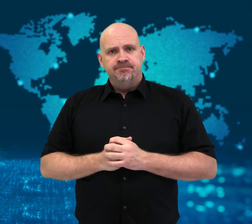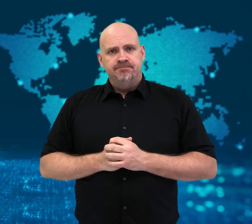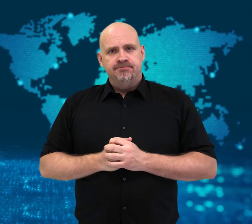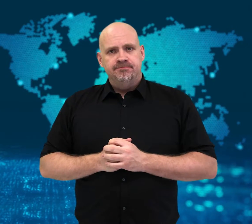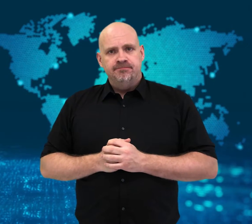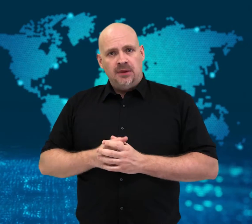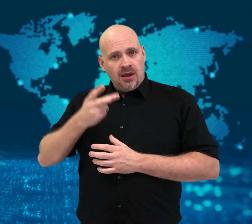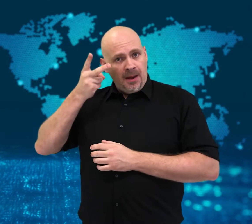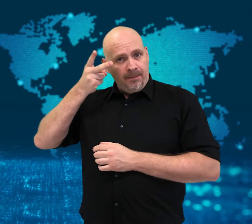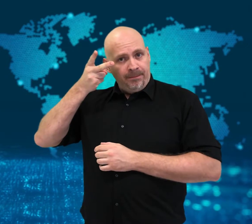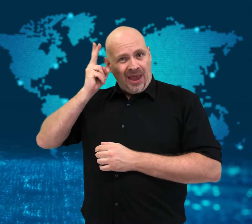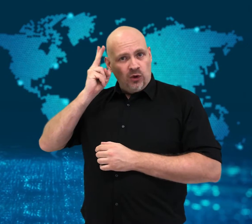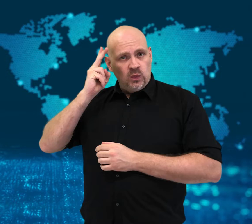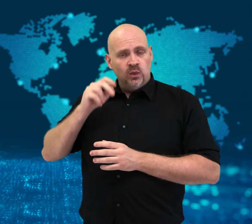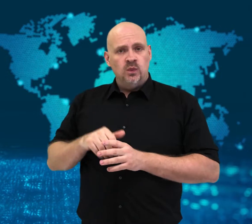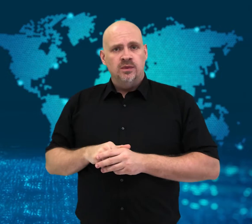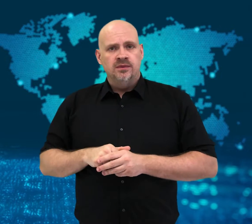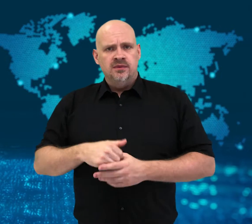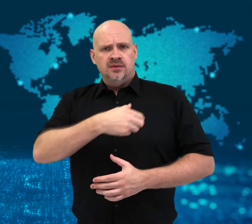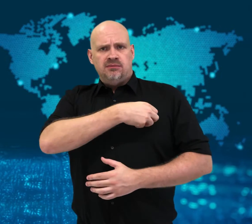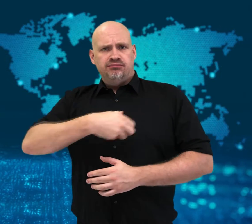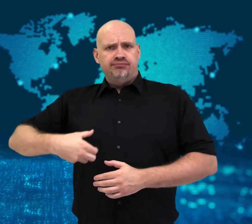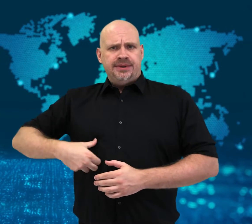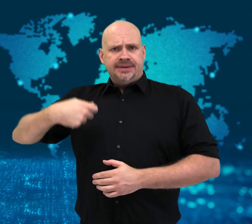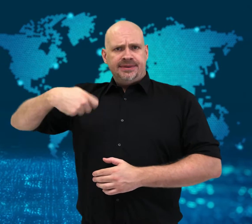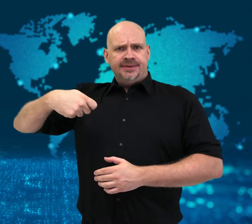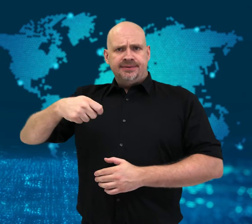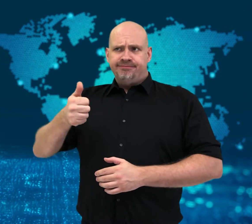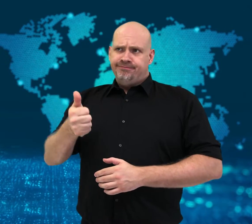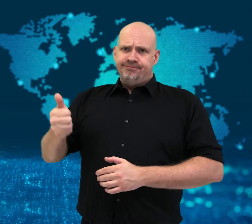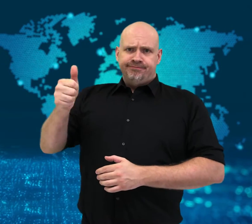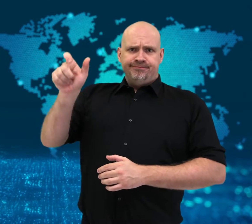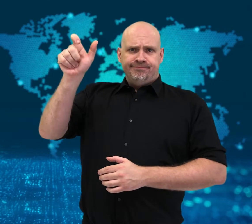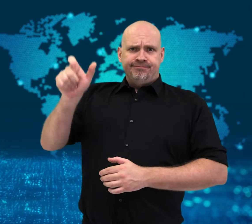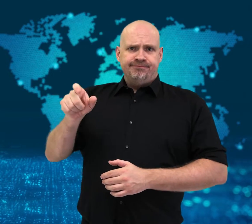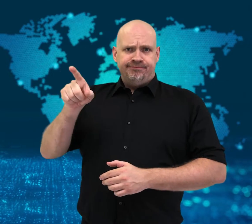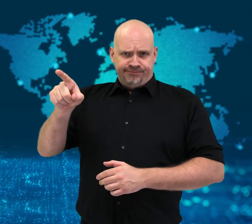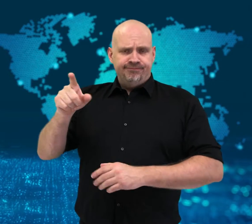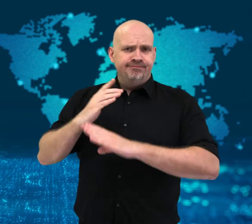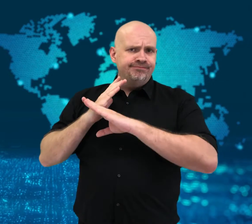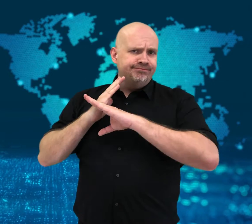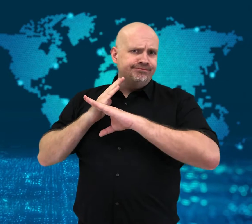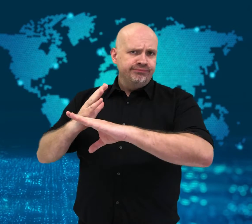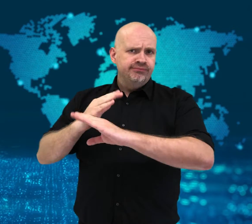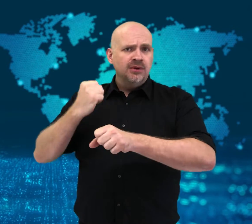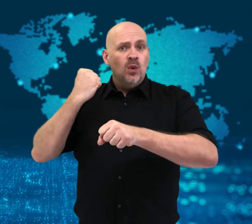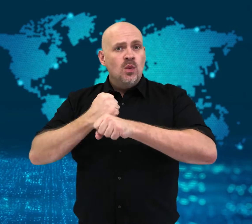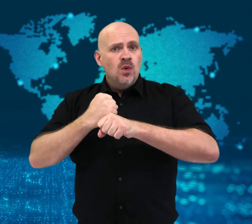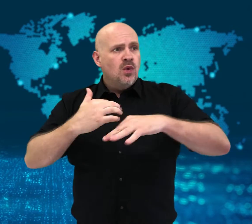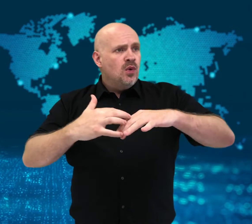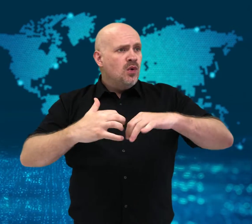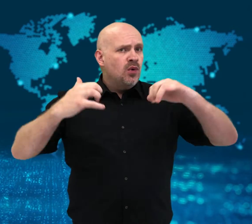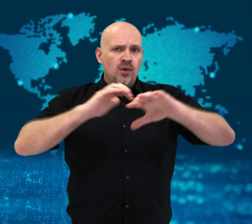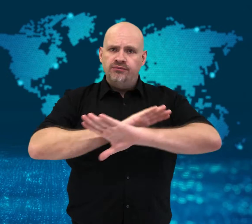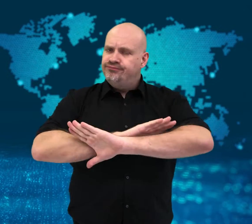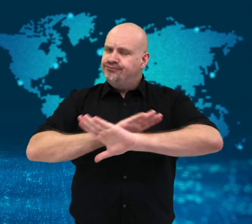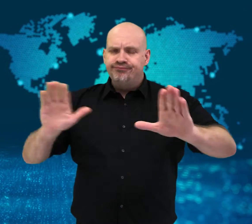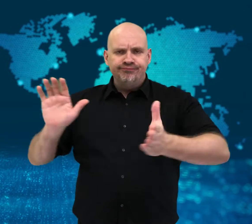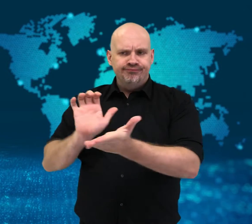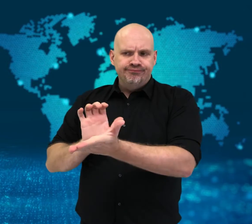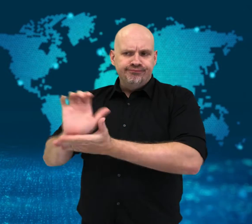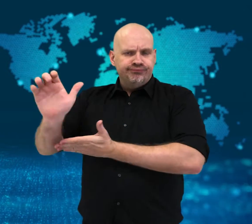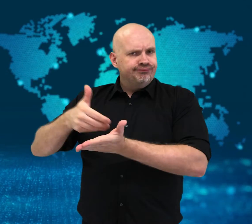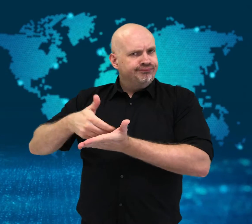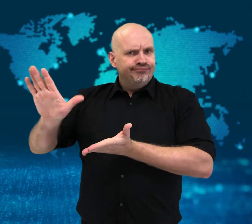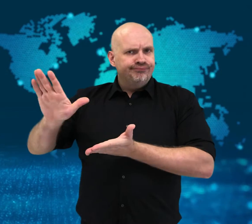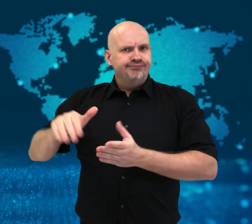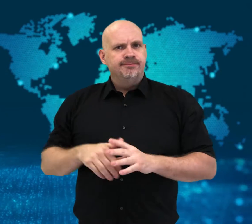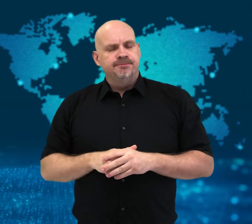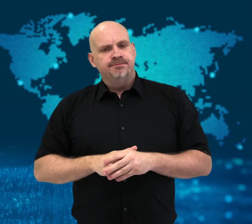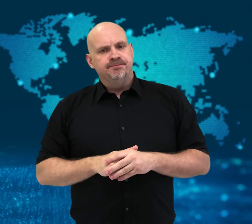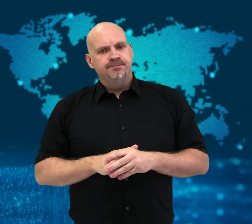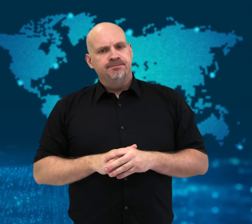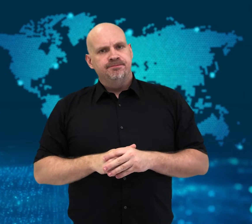President banned from office.